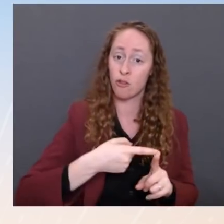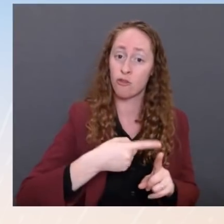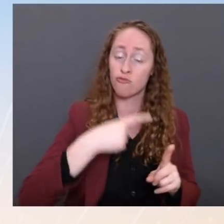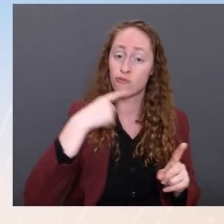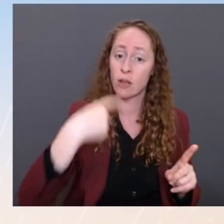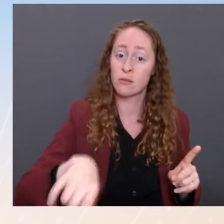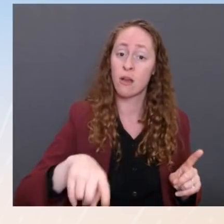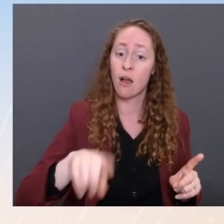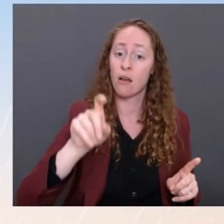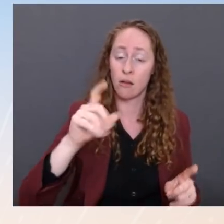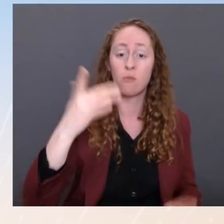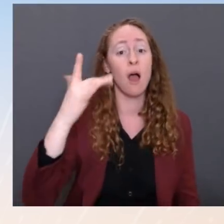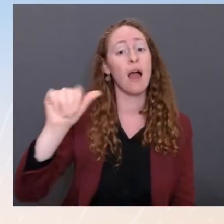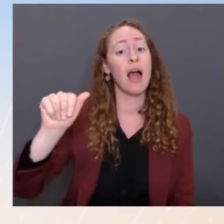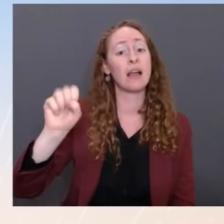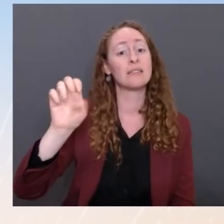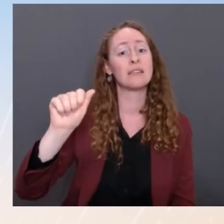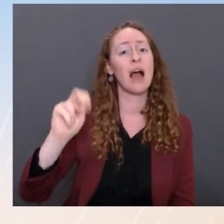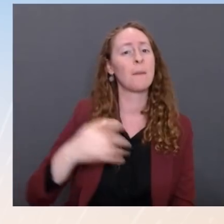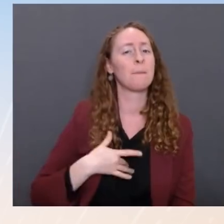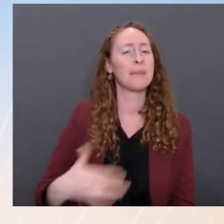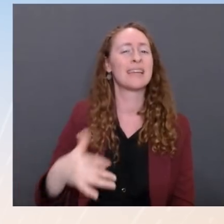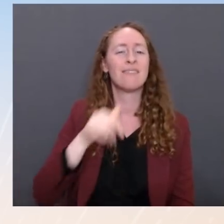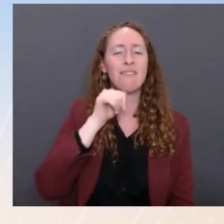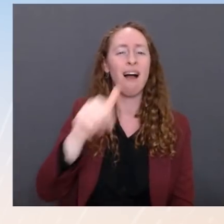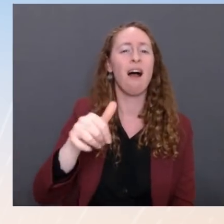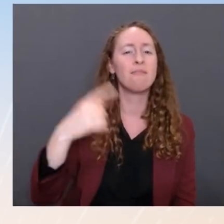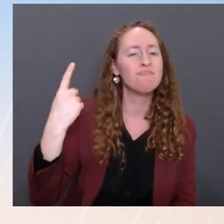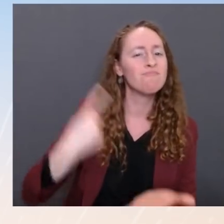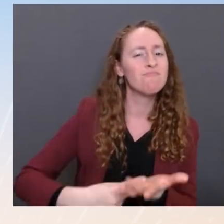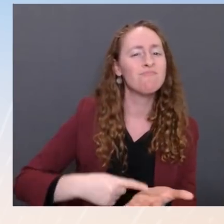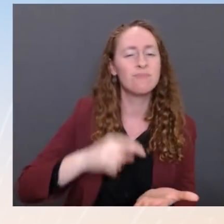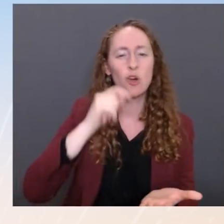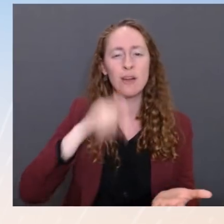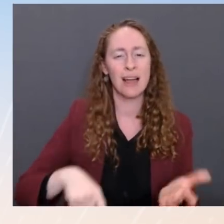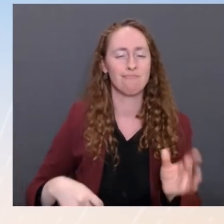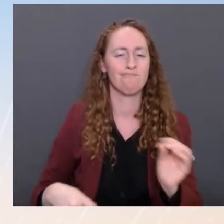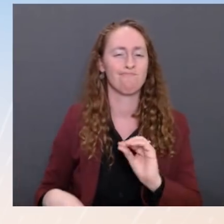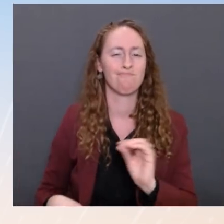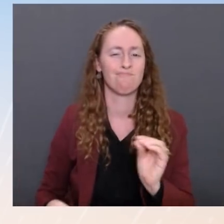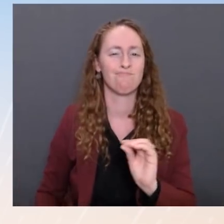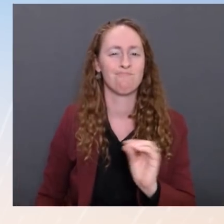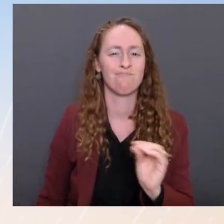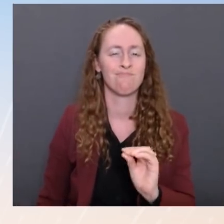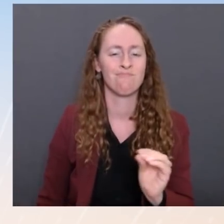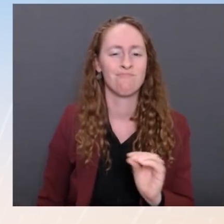on any of their statements on the Ukraine crisis. And I have a follow-up on Afghanistan, if you don't mind. Ms. Psaki: Sure.